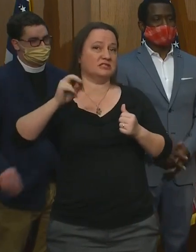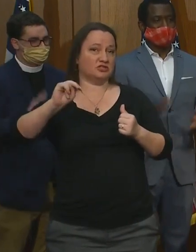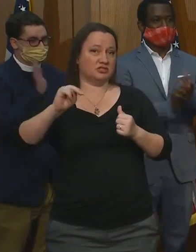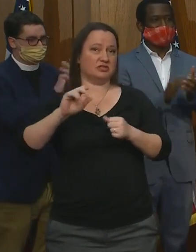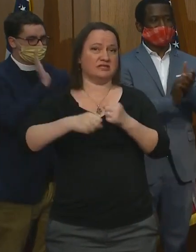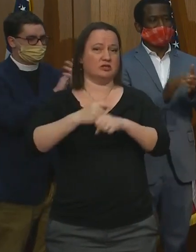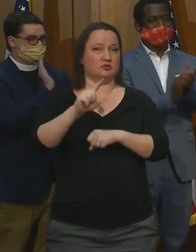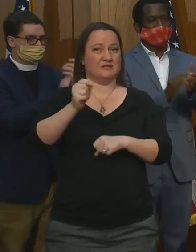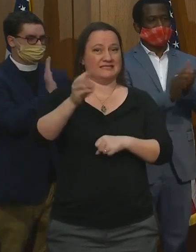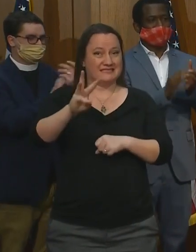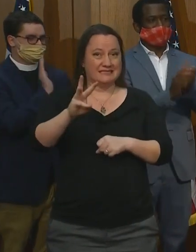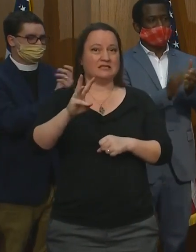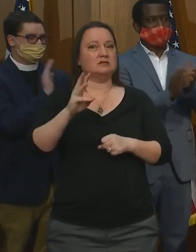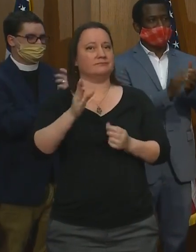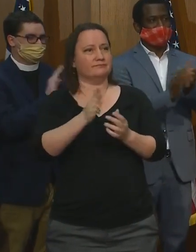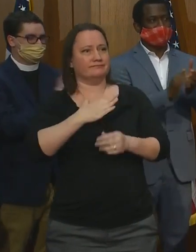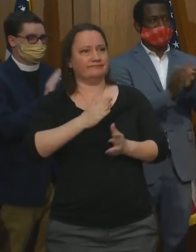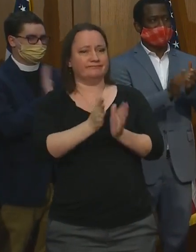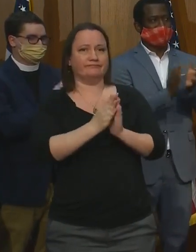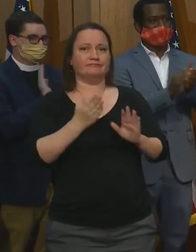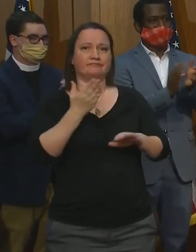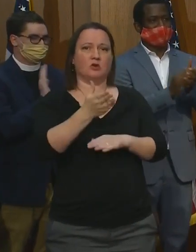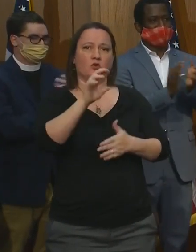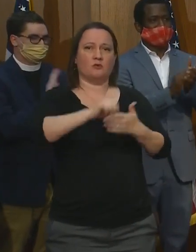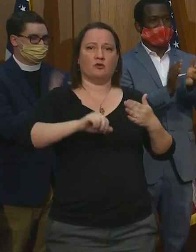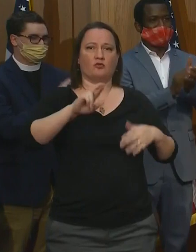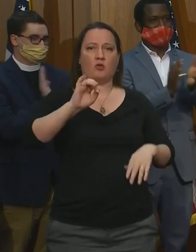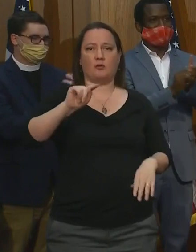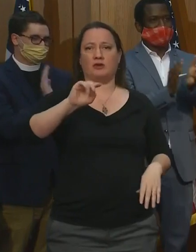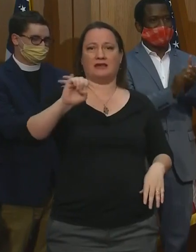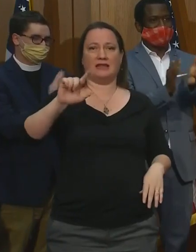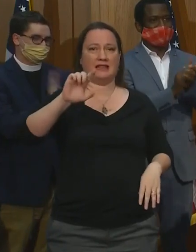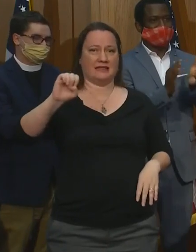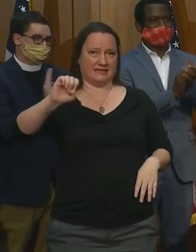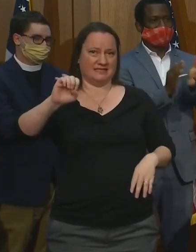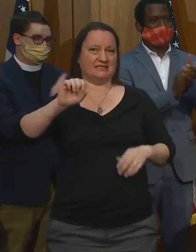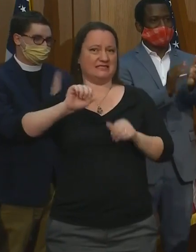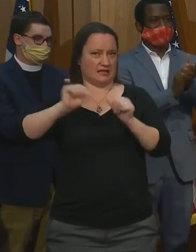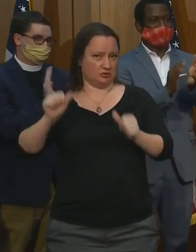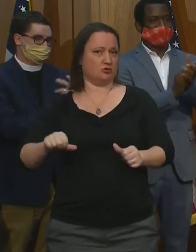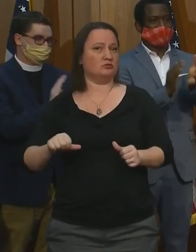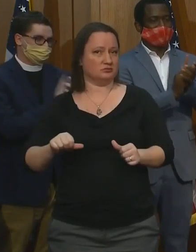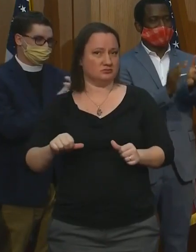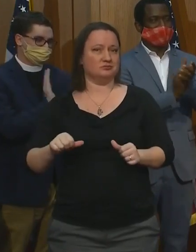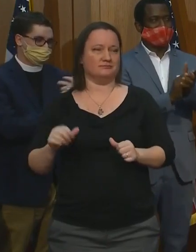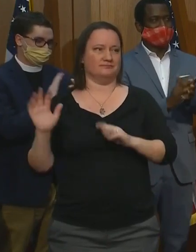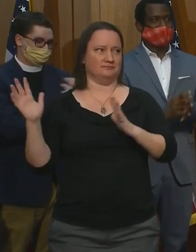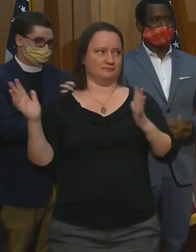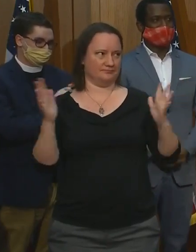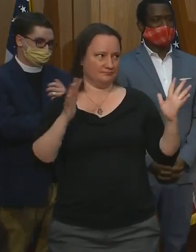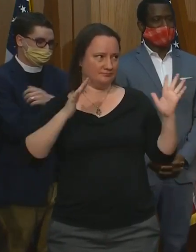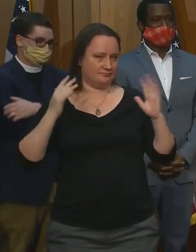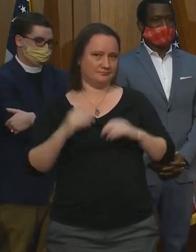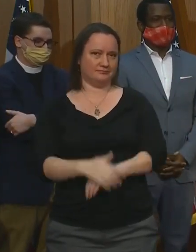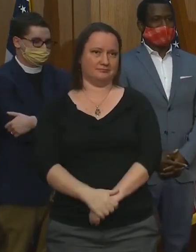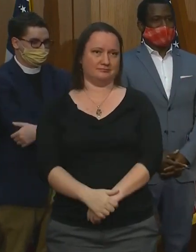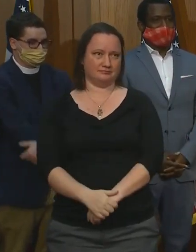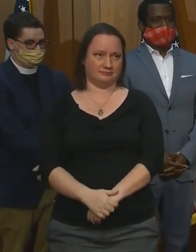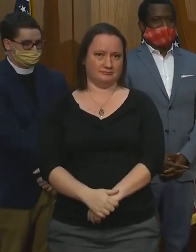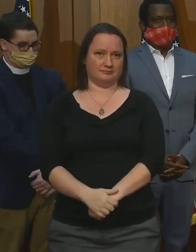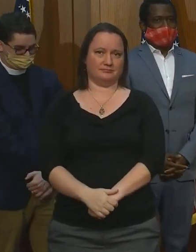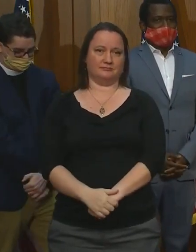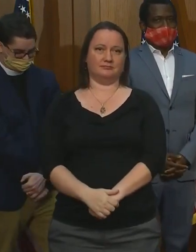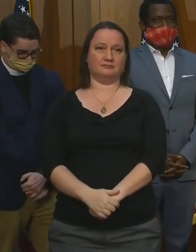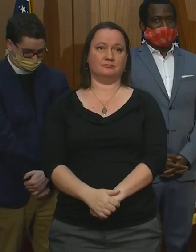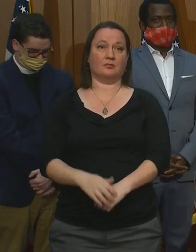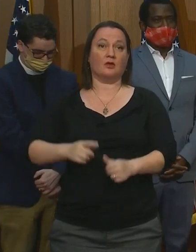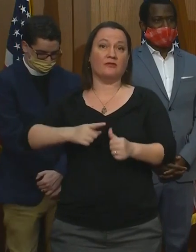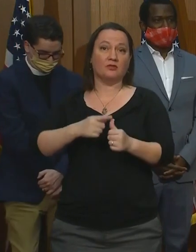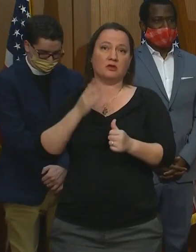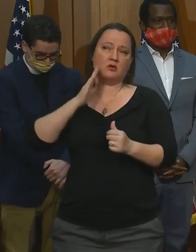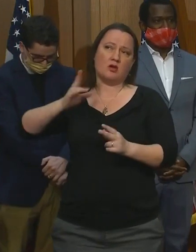PETITION IN TWENTY SIXTEEN TO